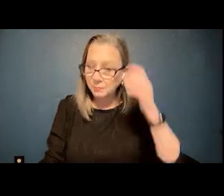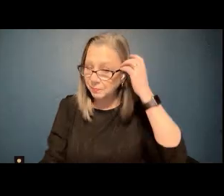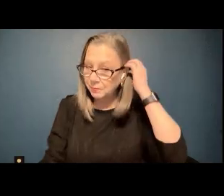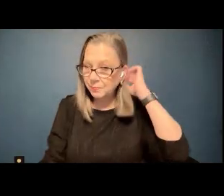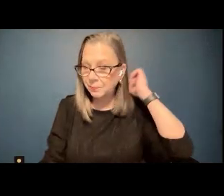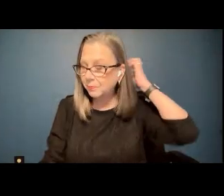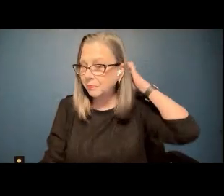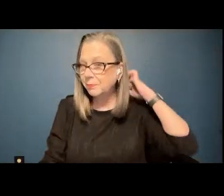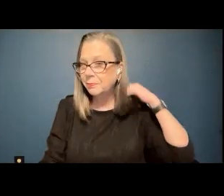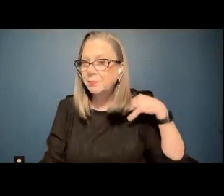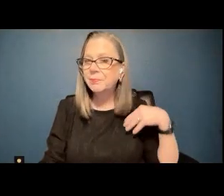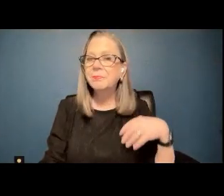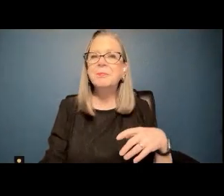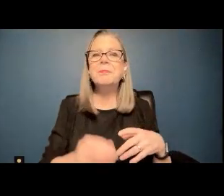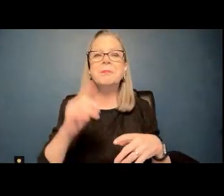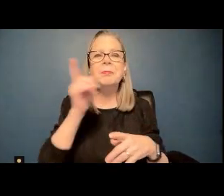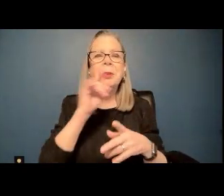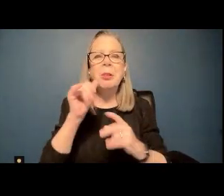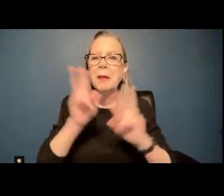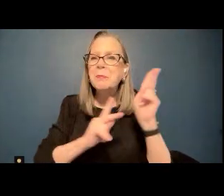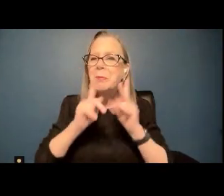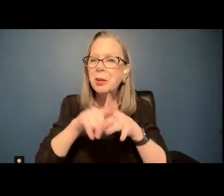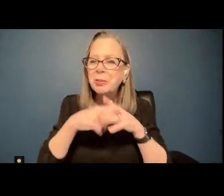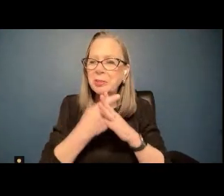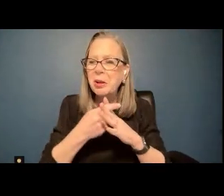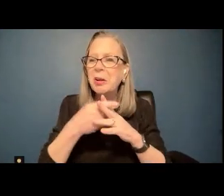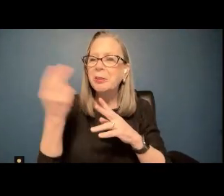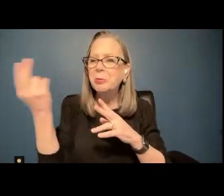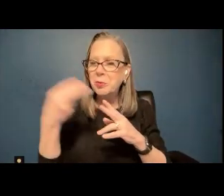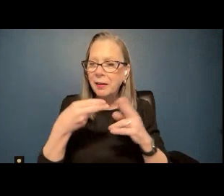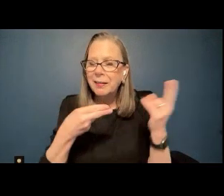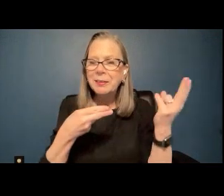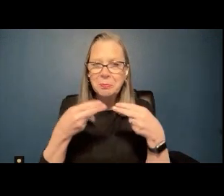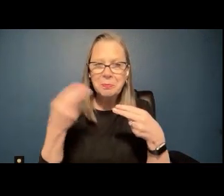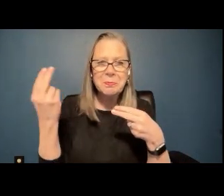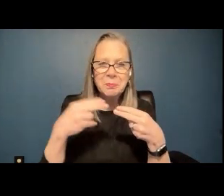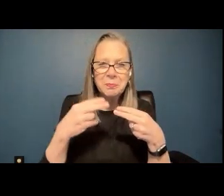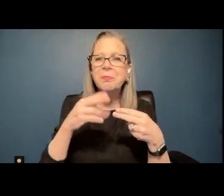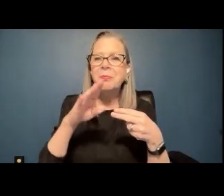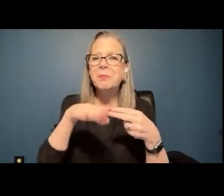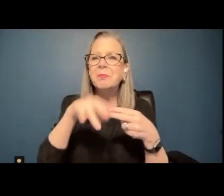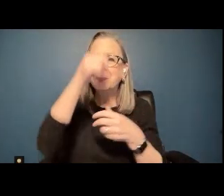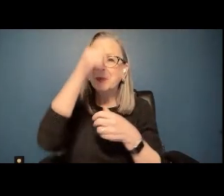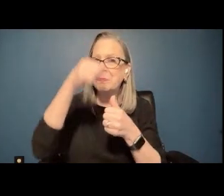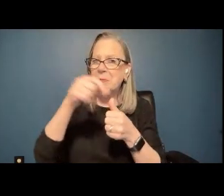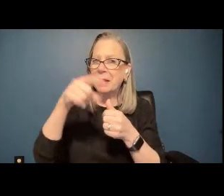Looks like folks are starting to trickle in here. As a reminder, we did drop a little ice breaker in the